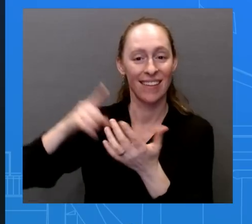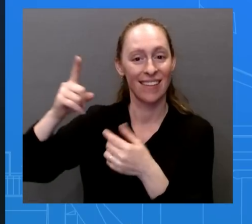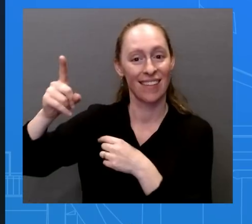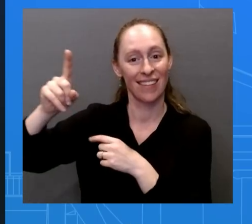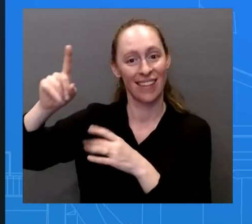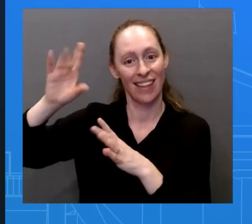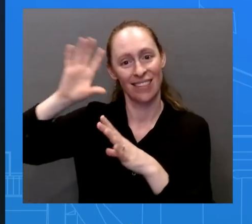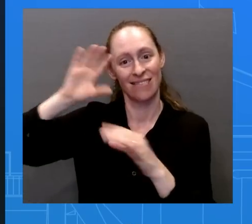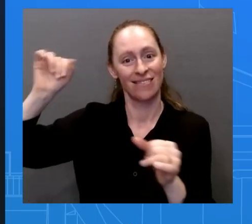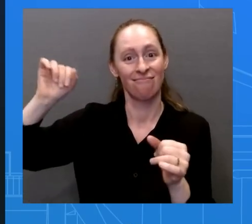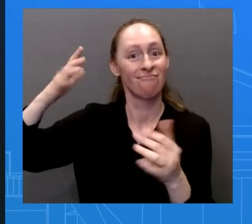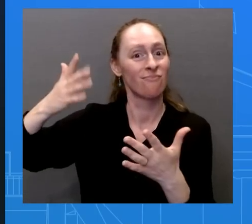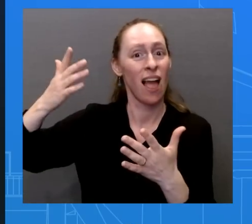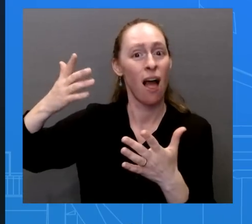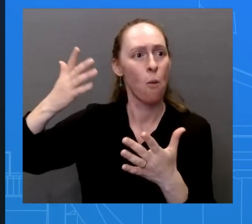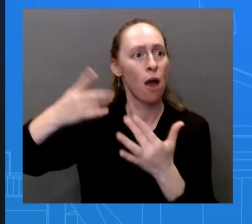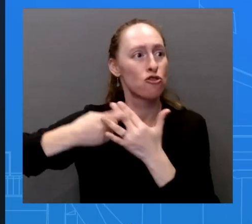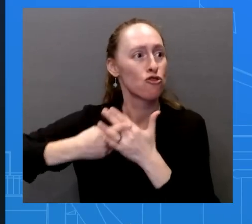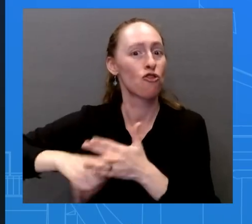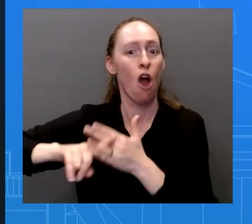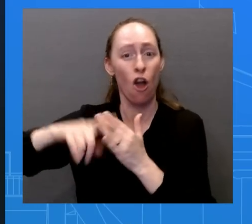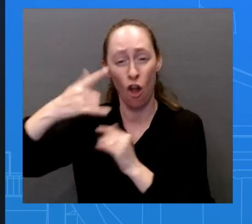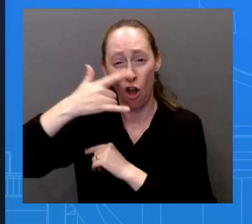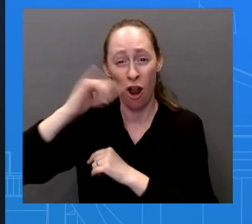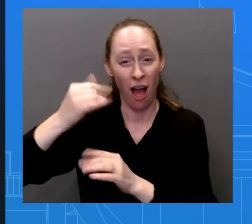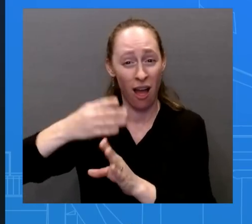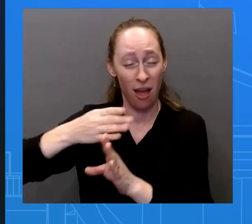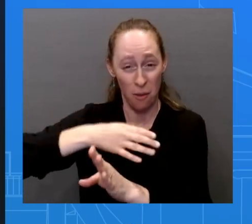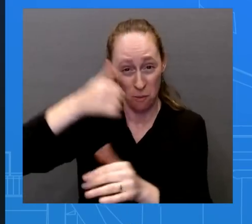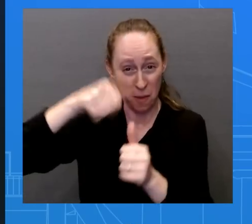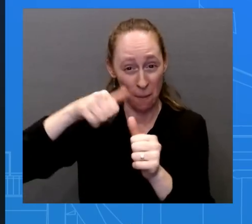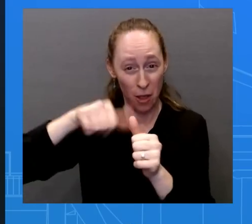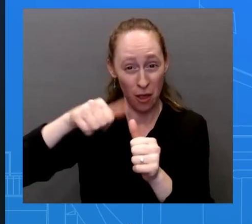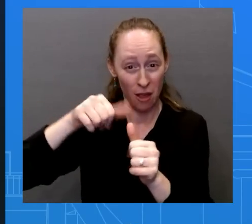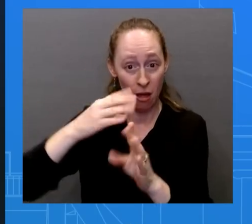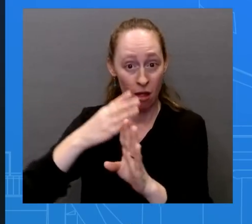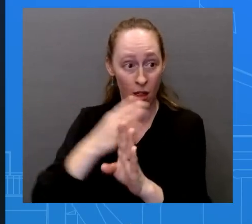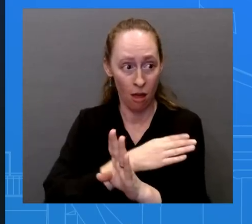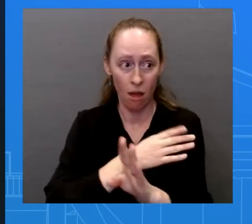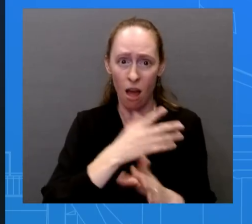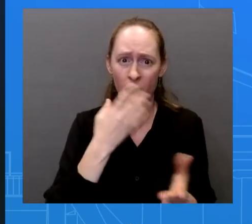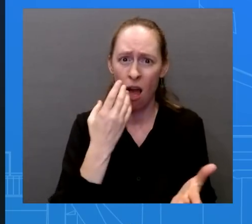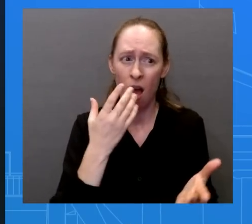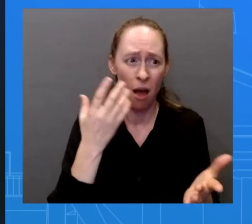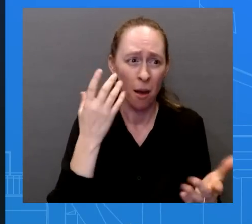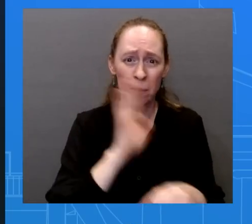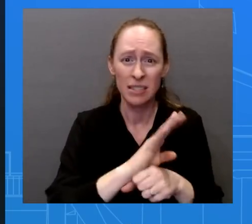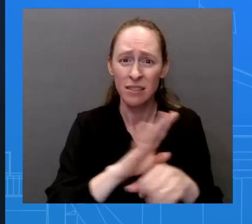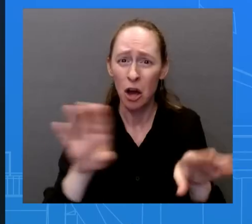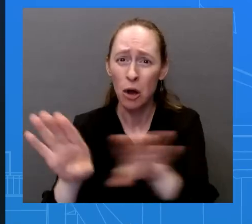small businesses were closing down, schools were not open. And we were in a pande- --